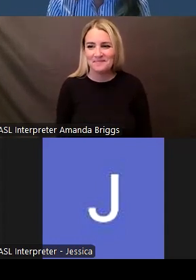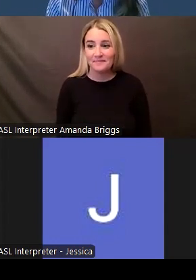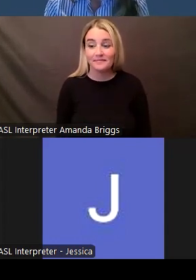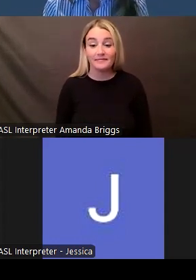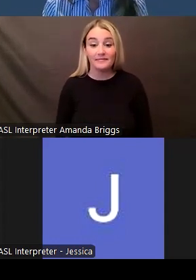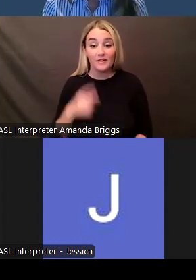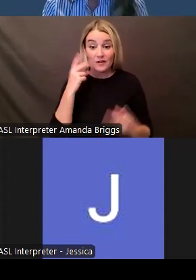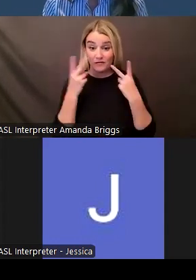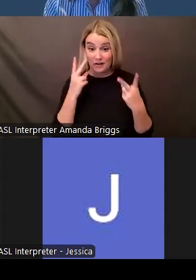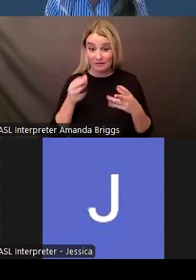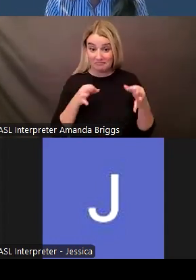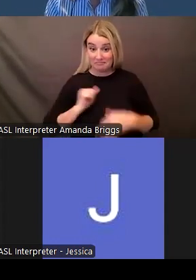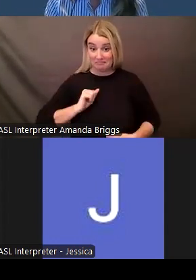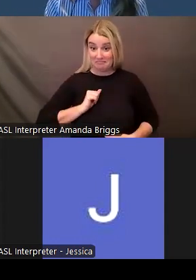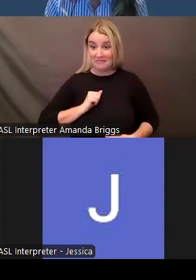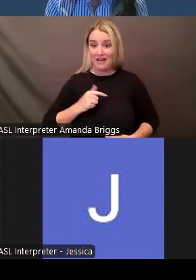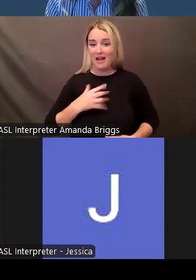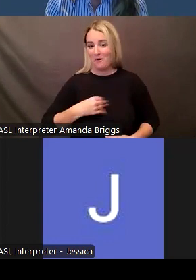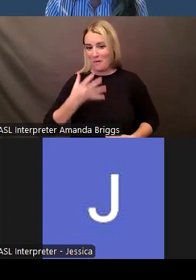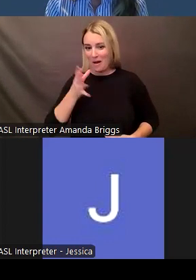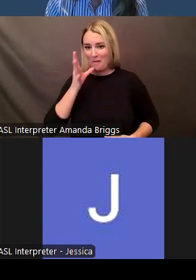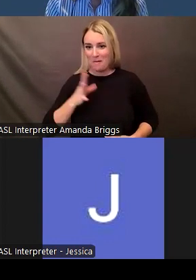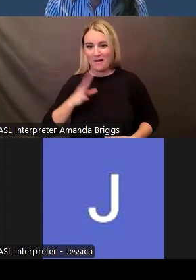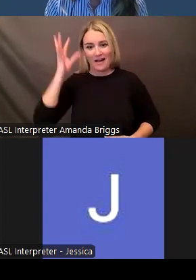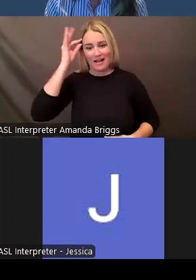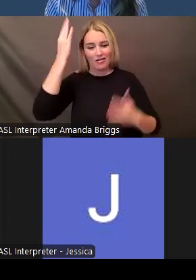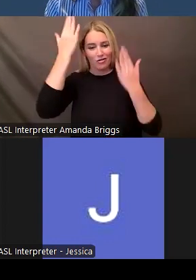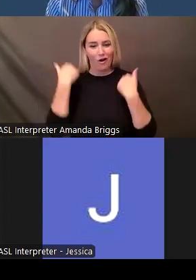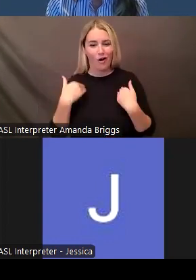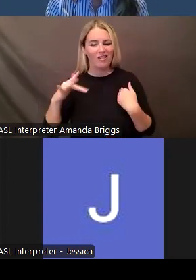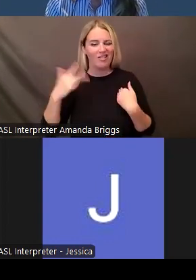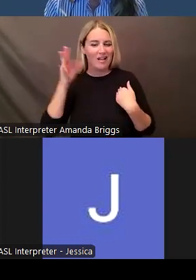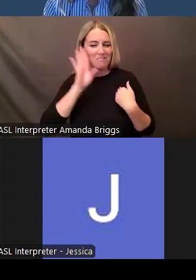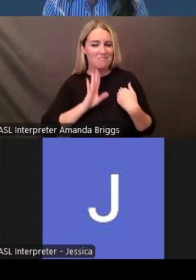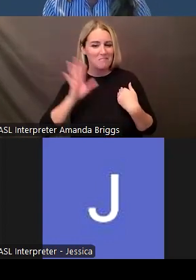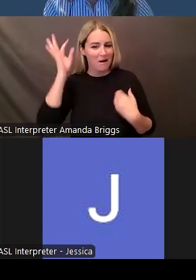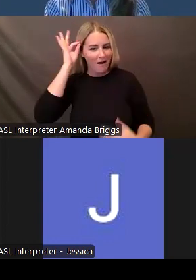For a visual description, I am a white woman with long, light brown hair.